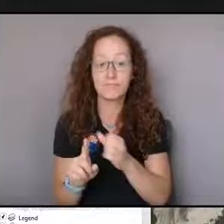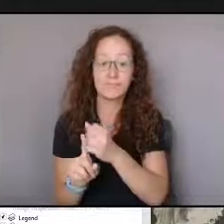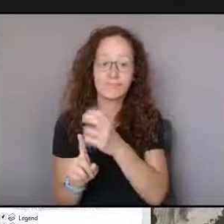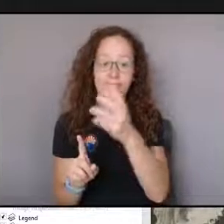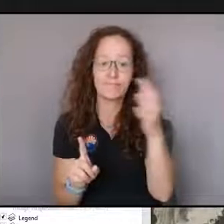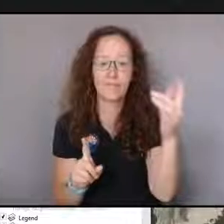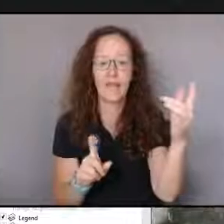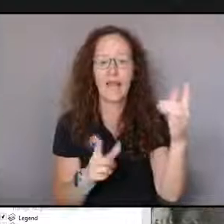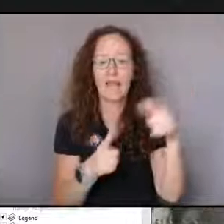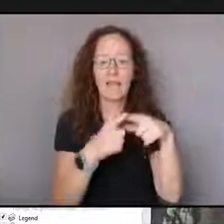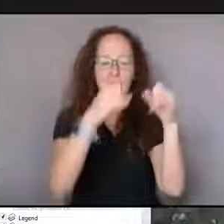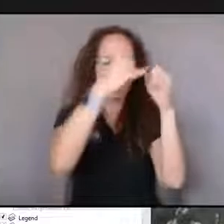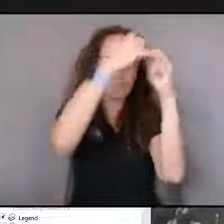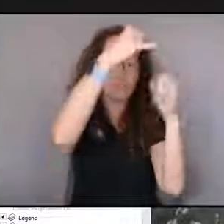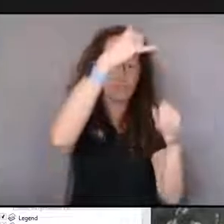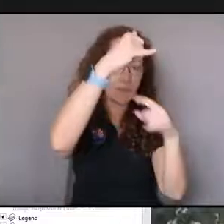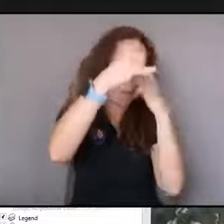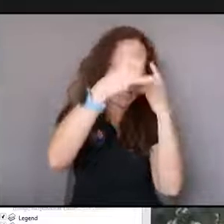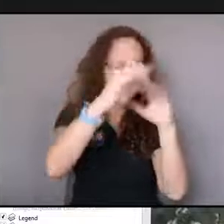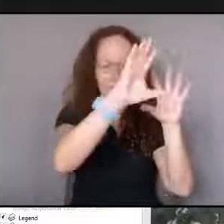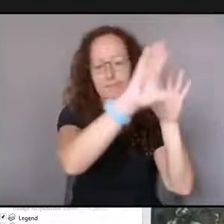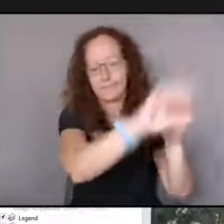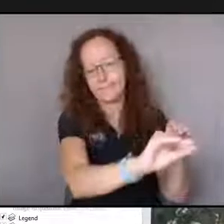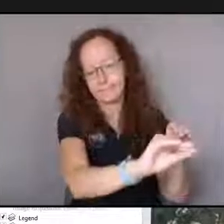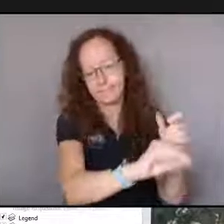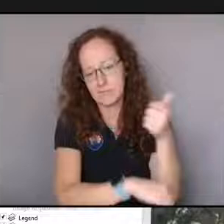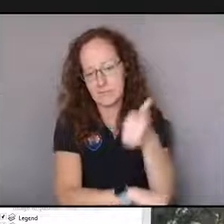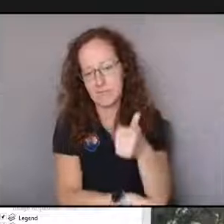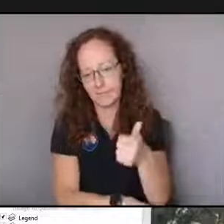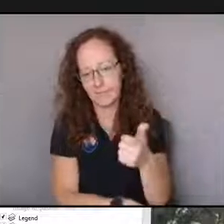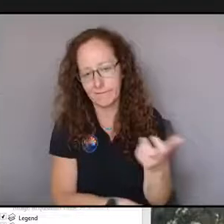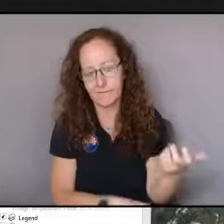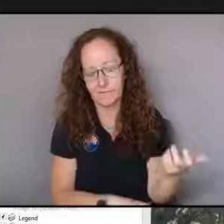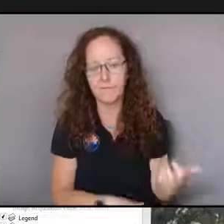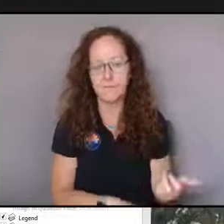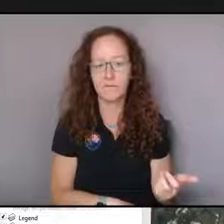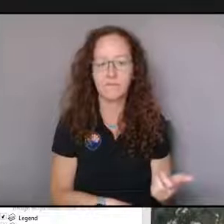BACK INTO THE BLACK AND PRETTY MUCH JUST SELF